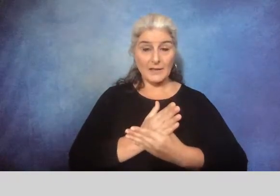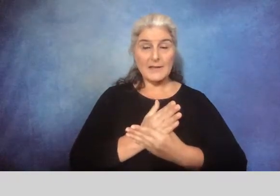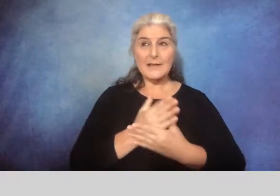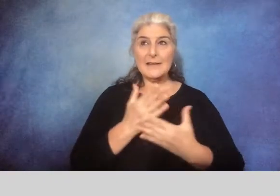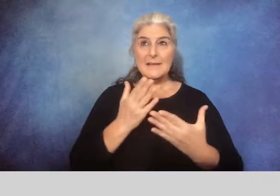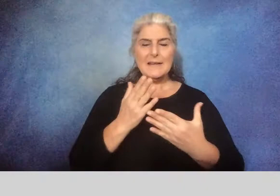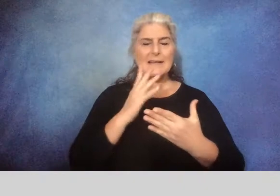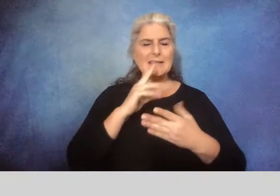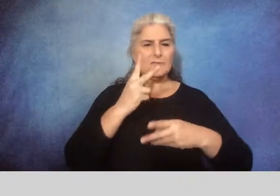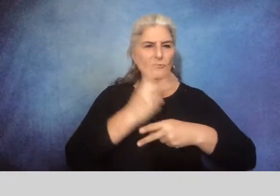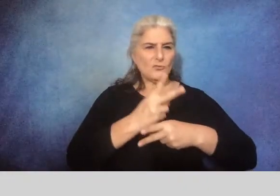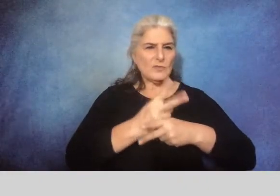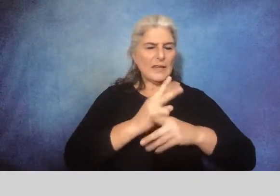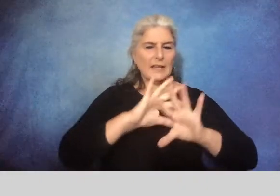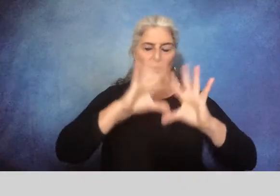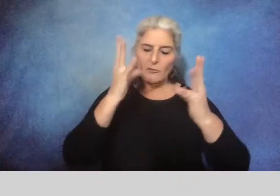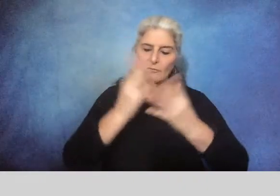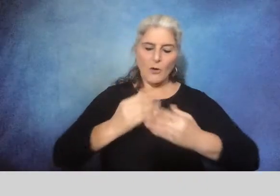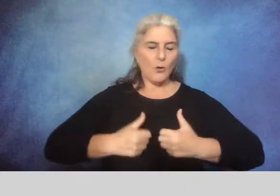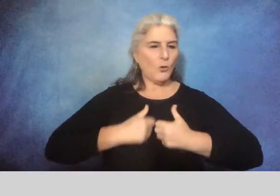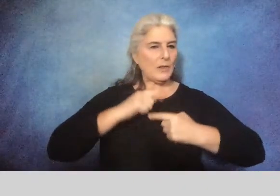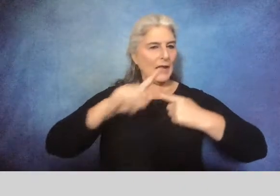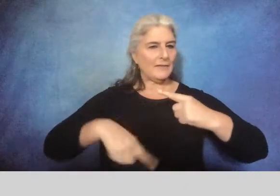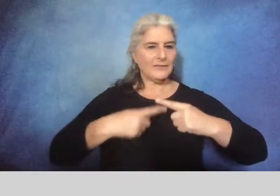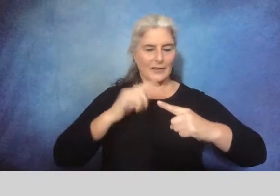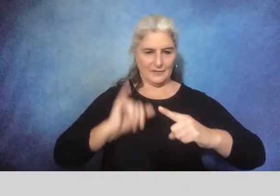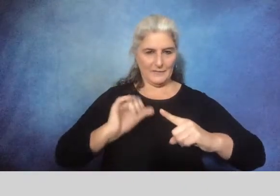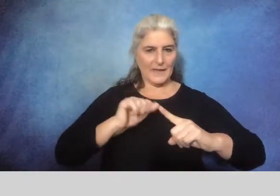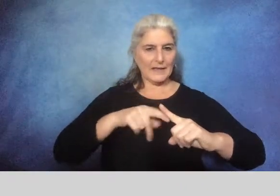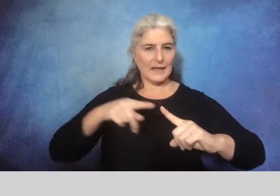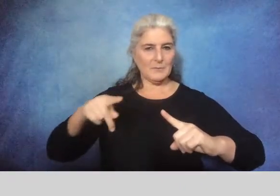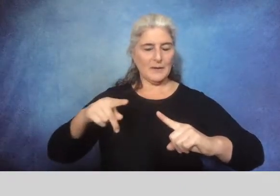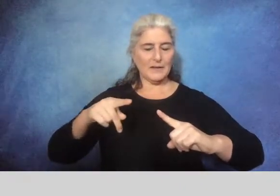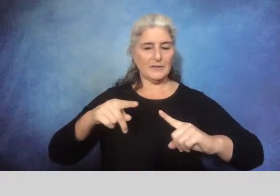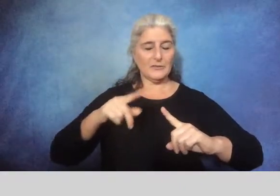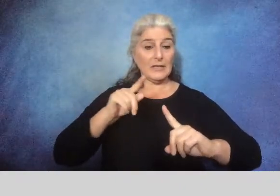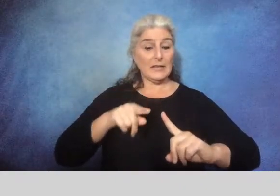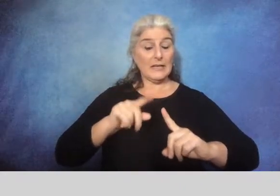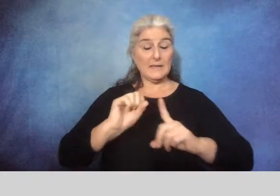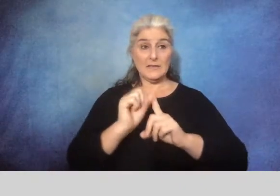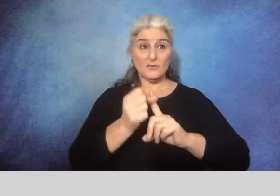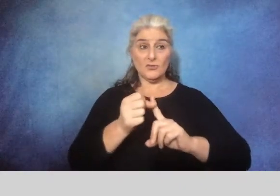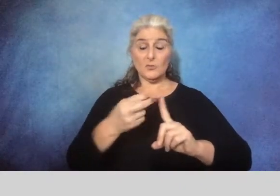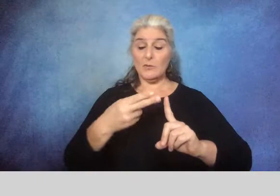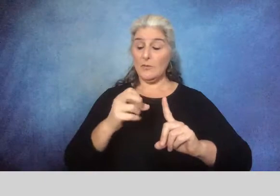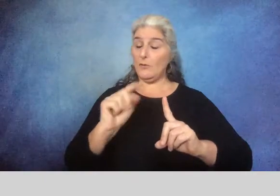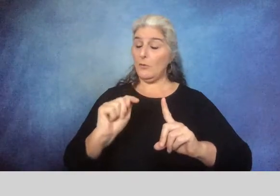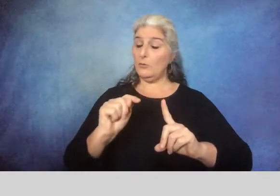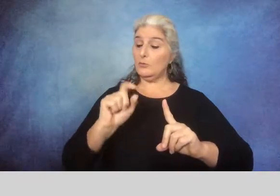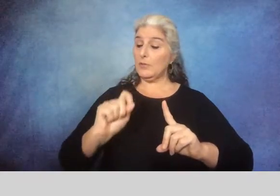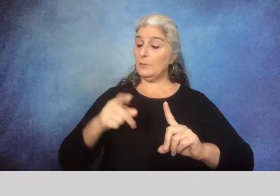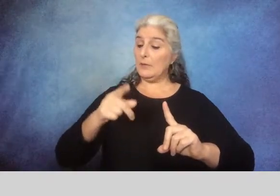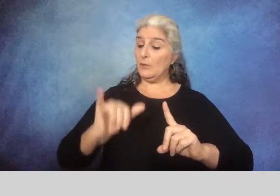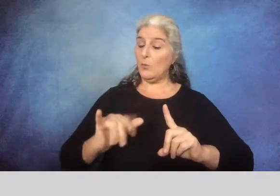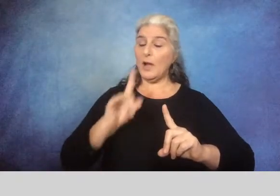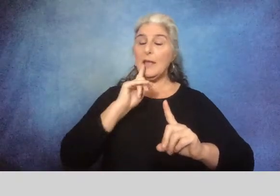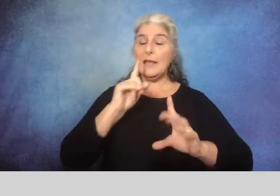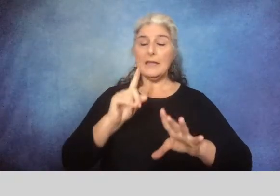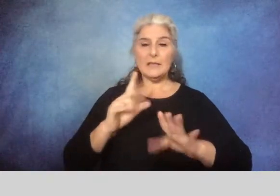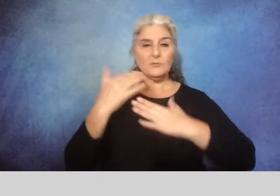take care of the lifecycle of this application. In this case, a host.py is responsible for getting input from the user